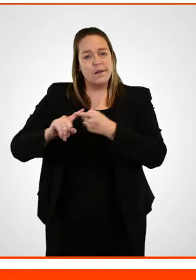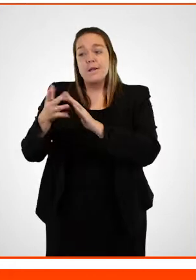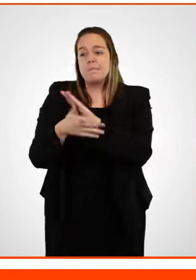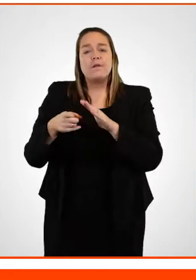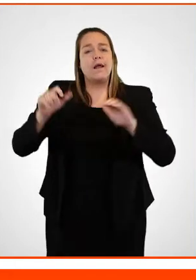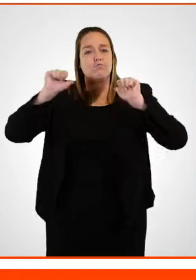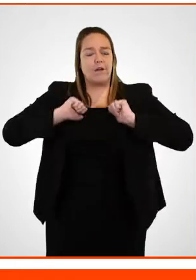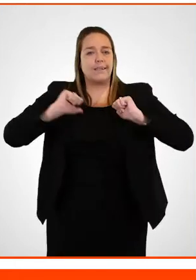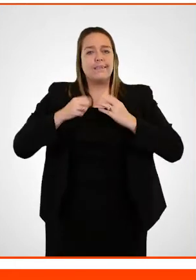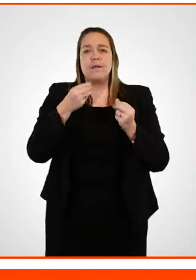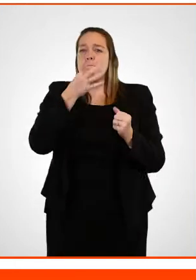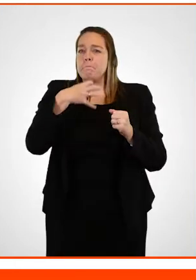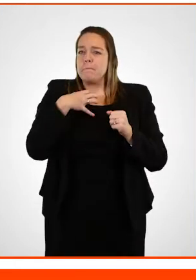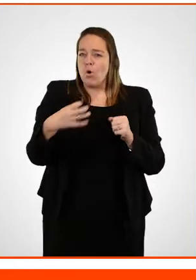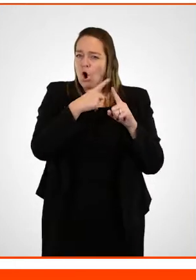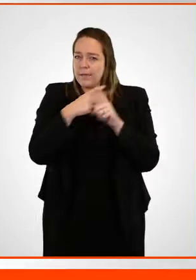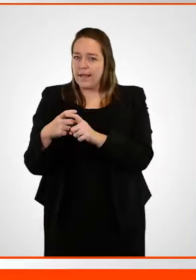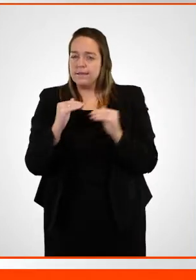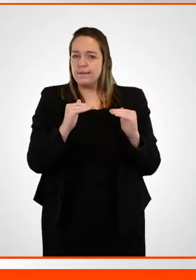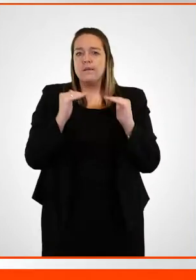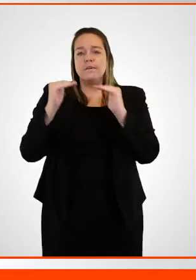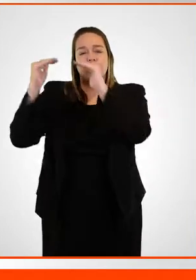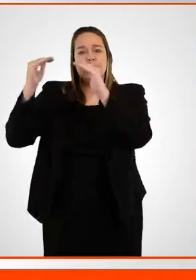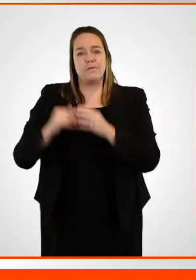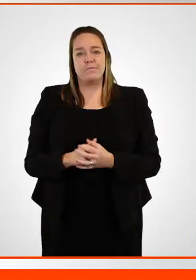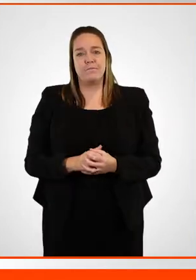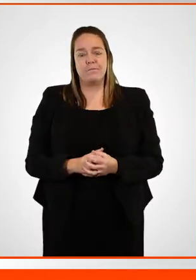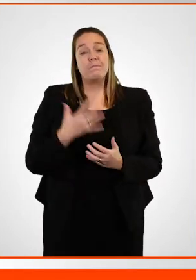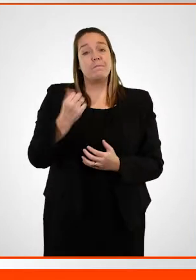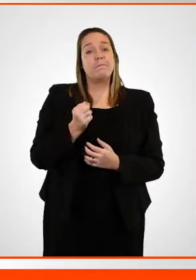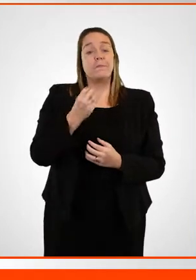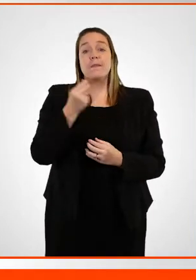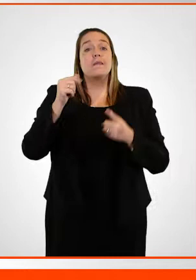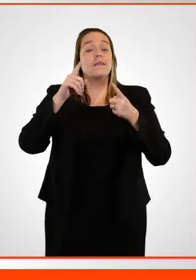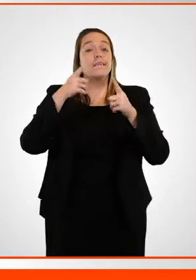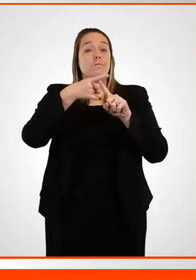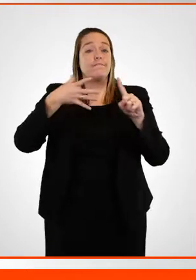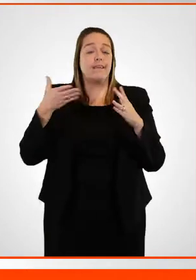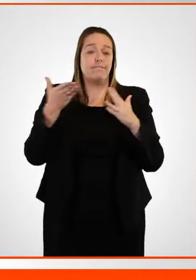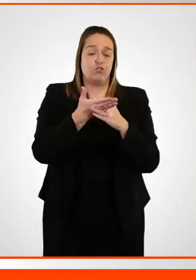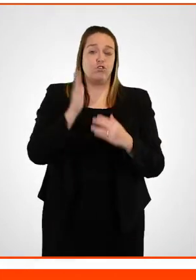something that is a little bit more complicated. Here's a couple of specific interventions that you can try.